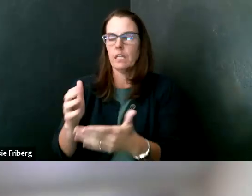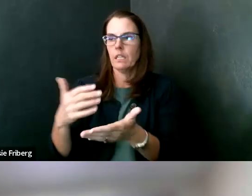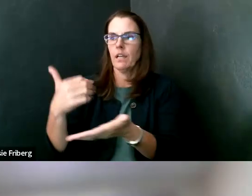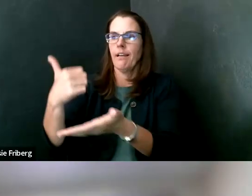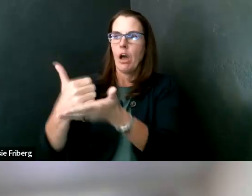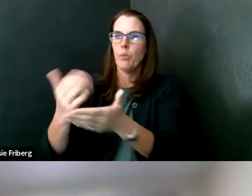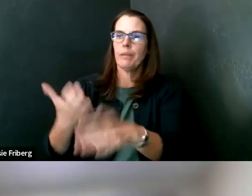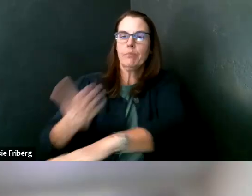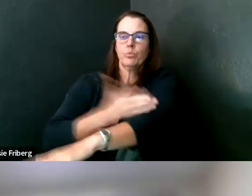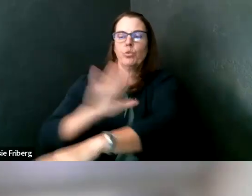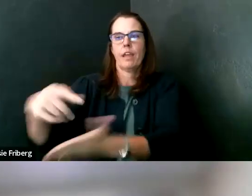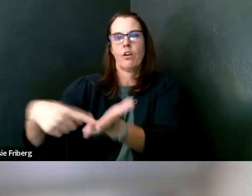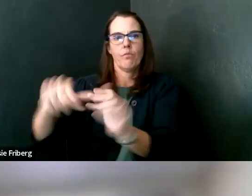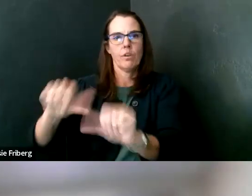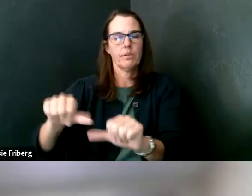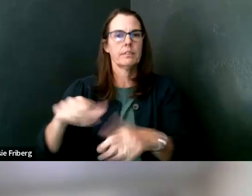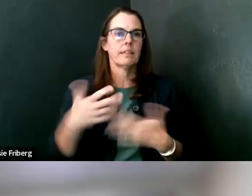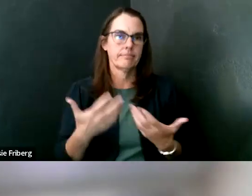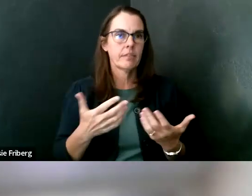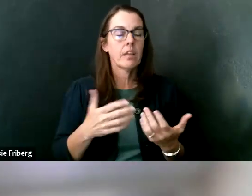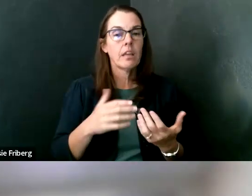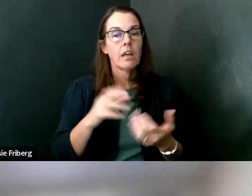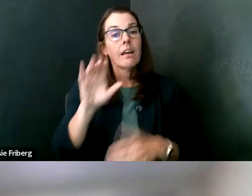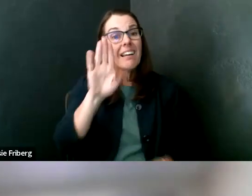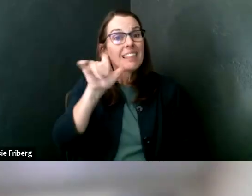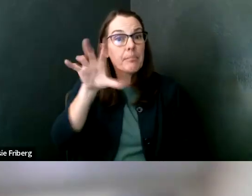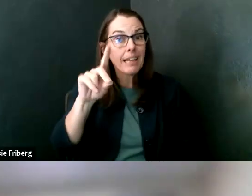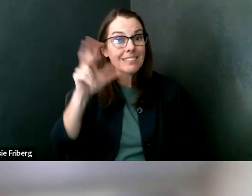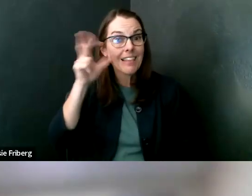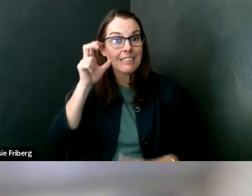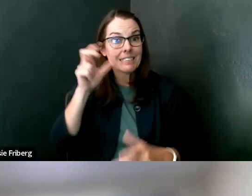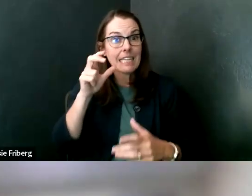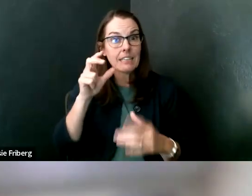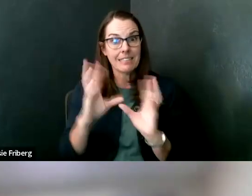their own lives. At the Ben listening session, that resulted in about $1,200 a year that saved